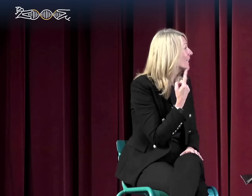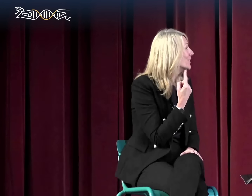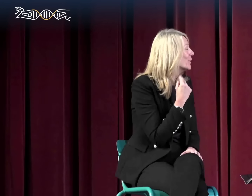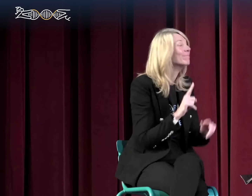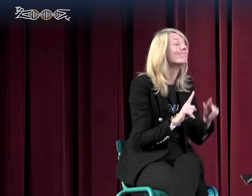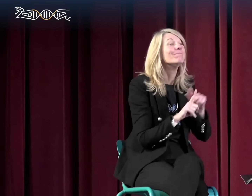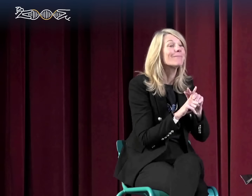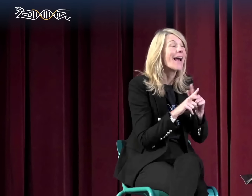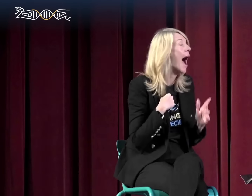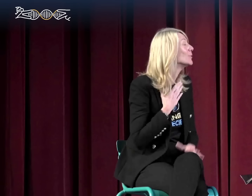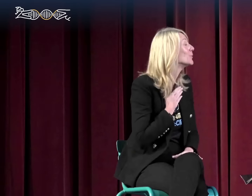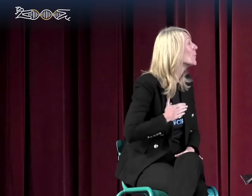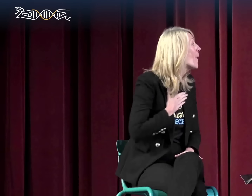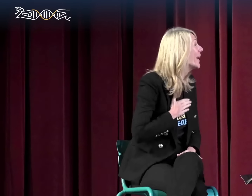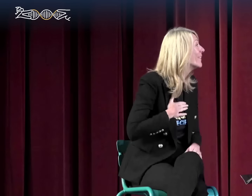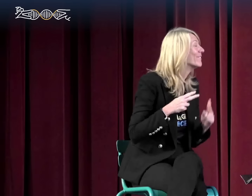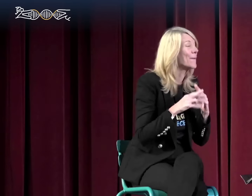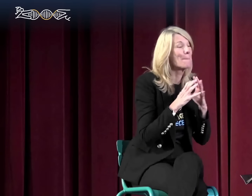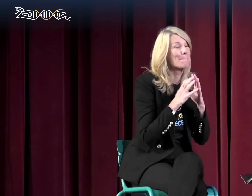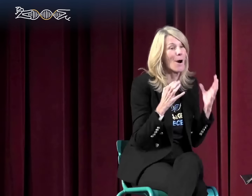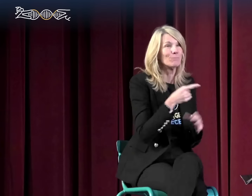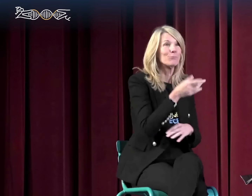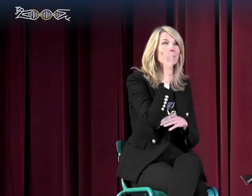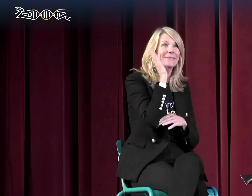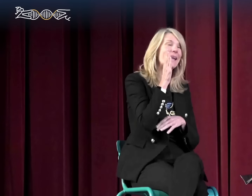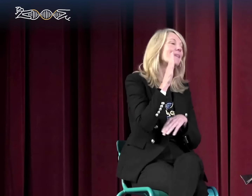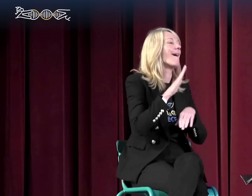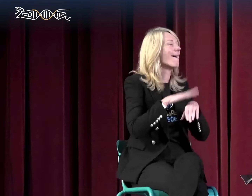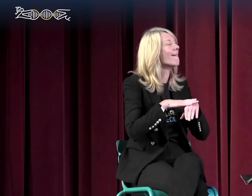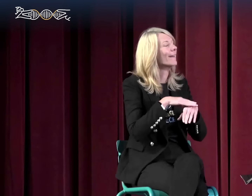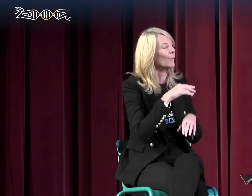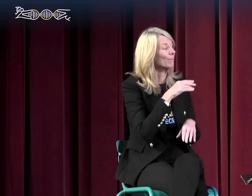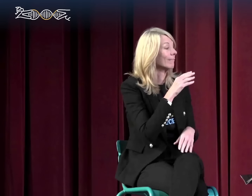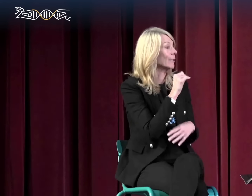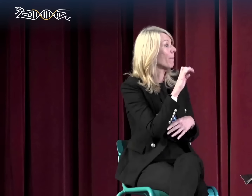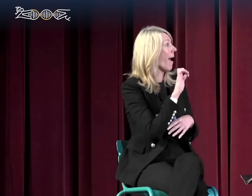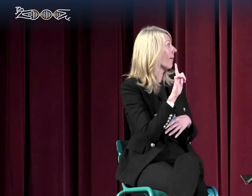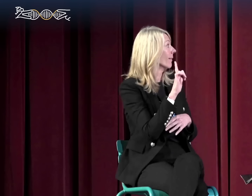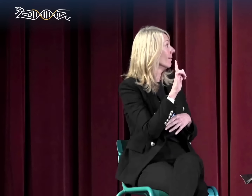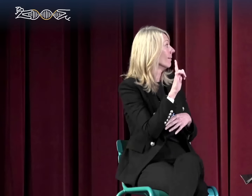I thoroughly enjoyed that, seeing you present on Alexander Graham Bell.